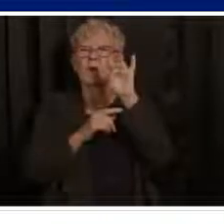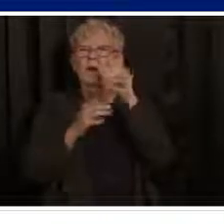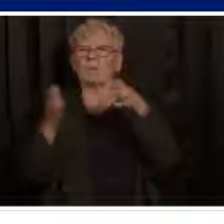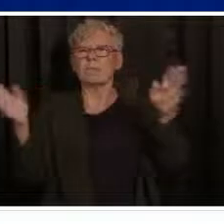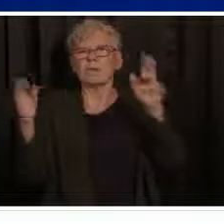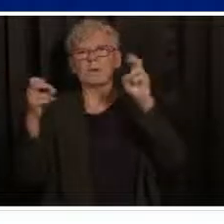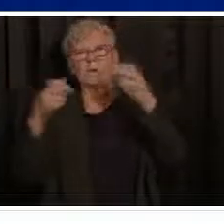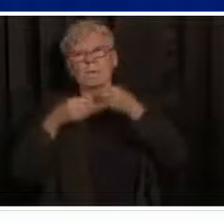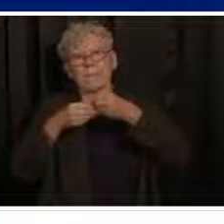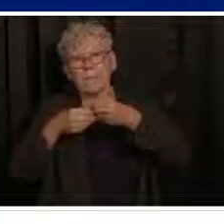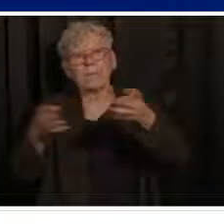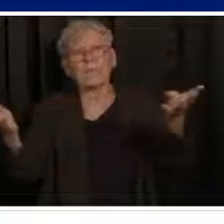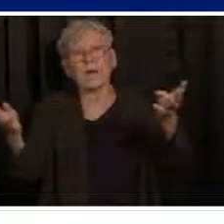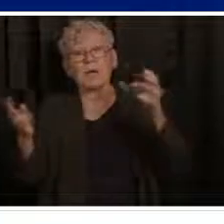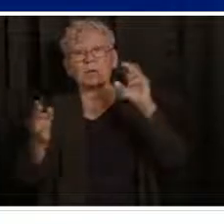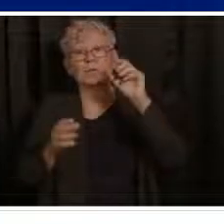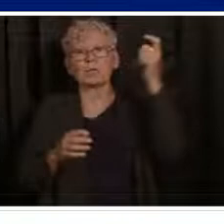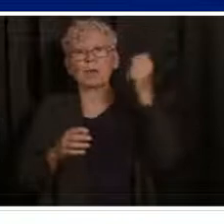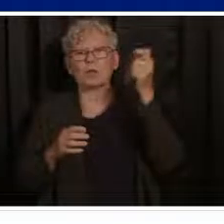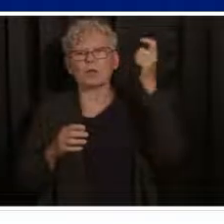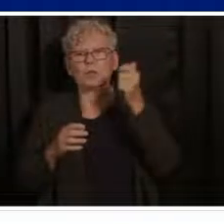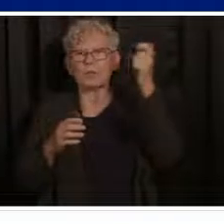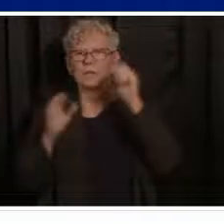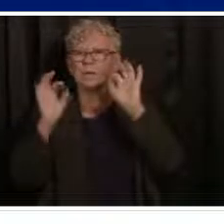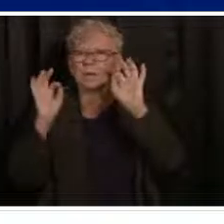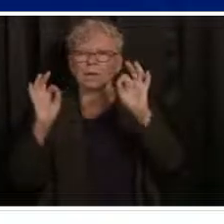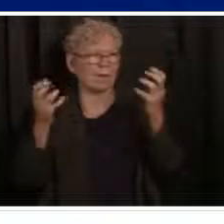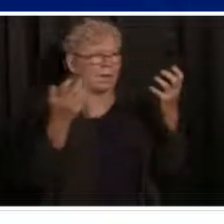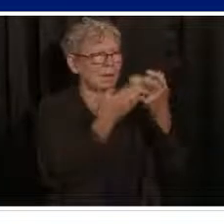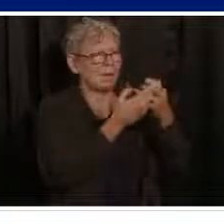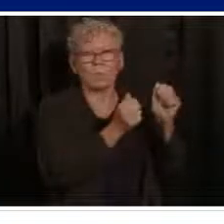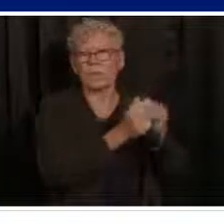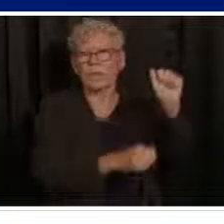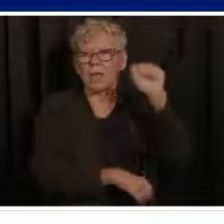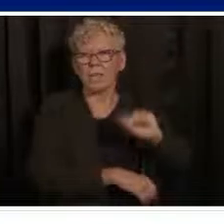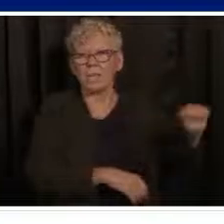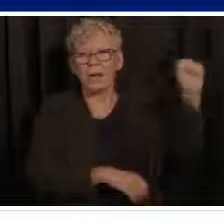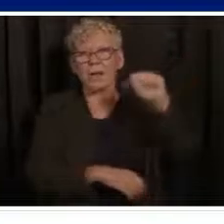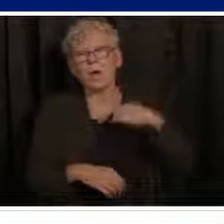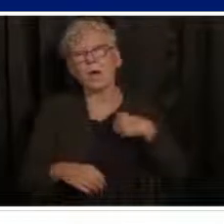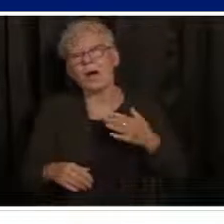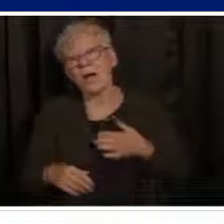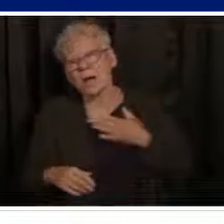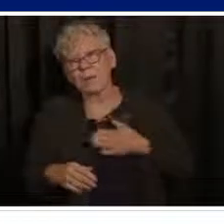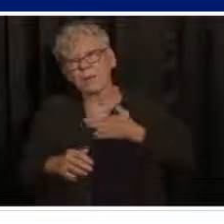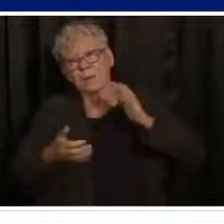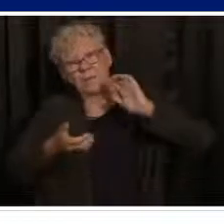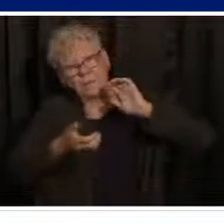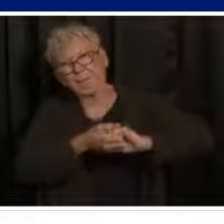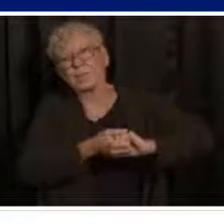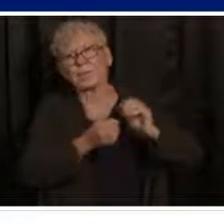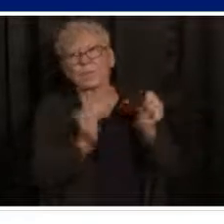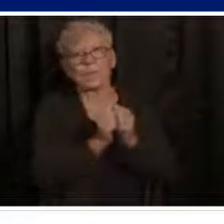a natural fit for Amazon. We are so excited to partner with CCS for this program. This initiative will offer as Joe